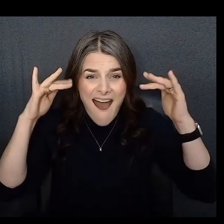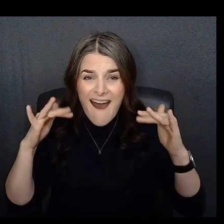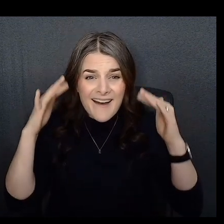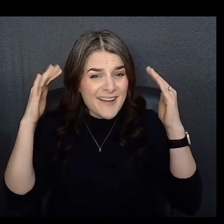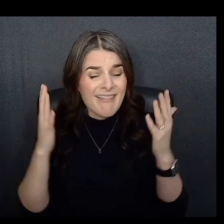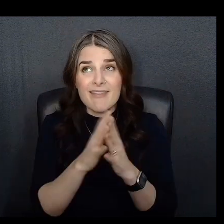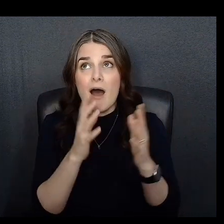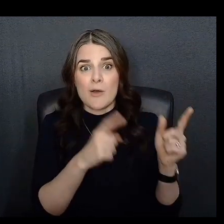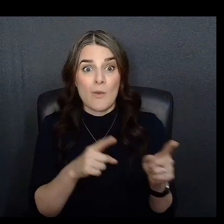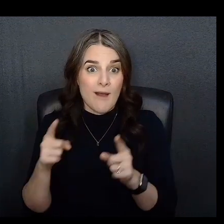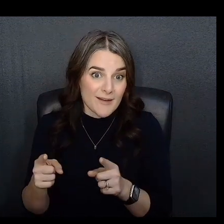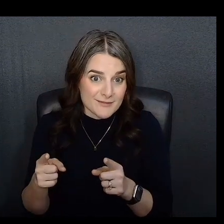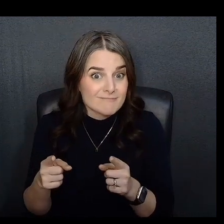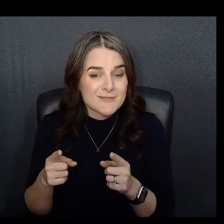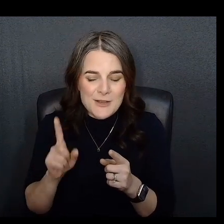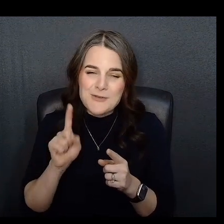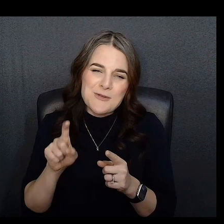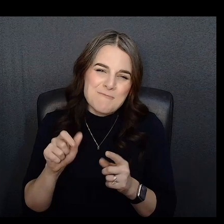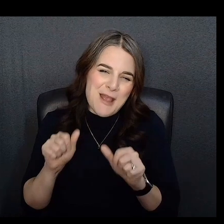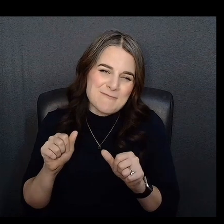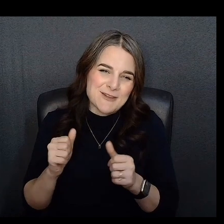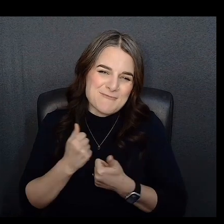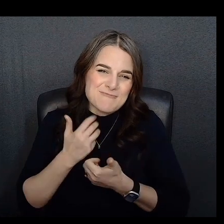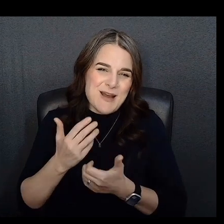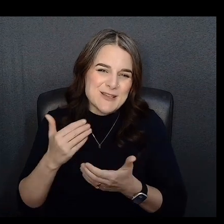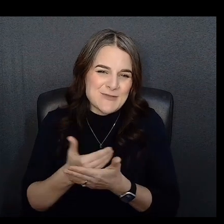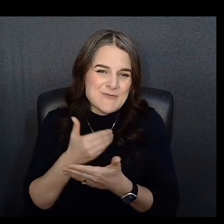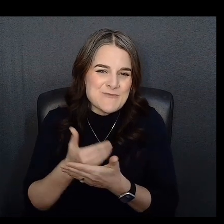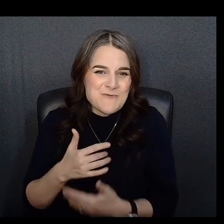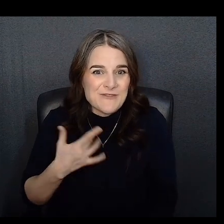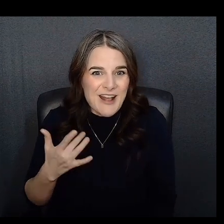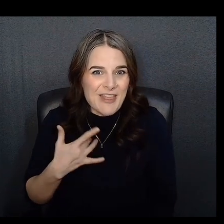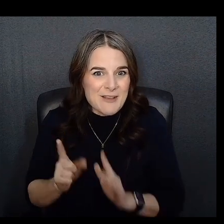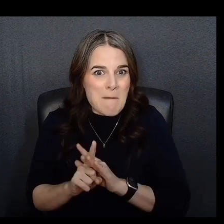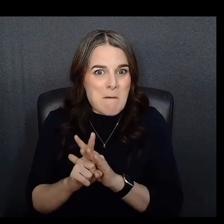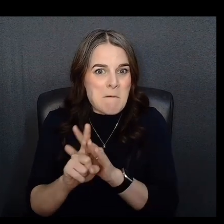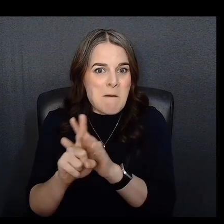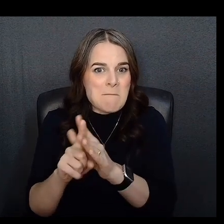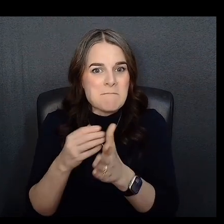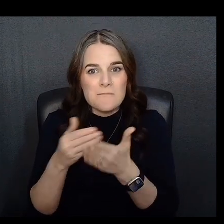to be able to express these new feelings, whether they're emotional, they're physical.